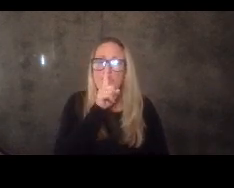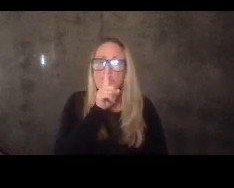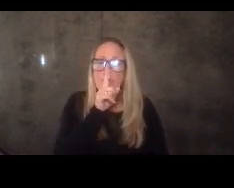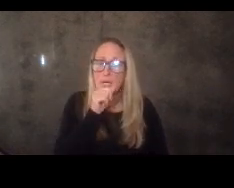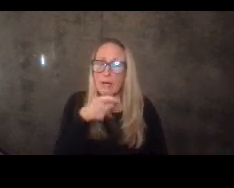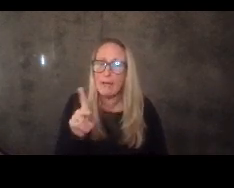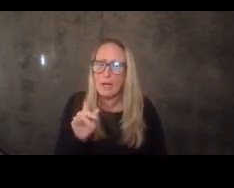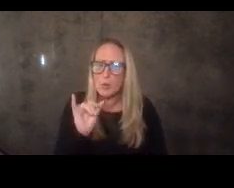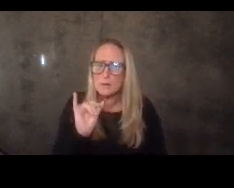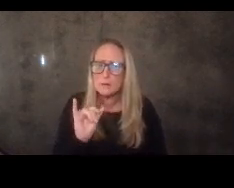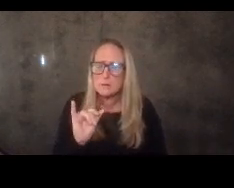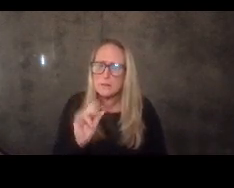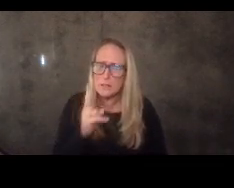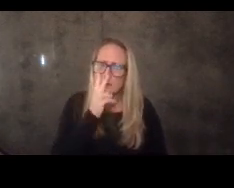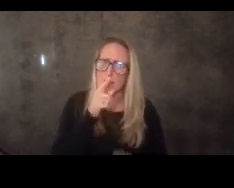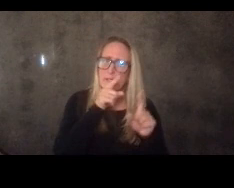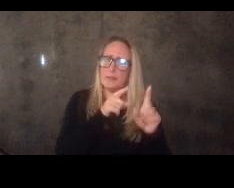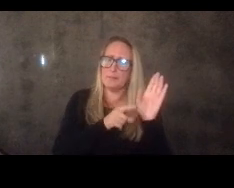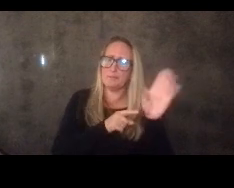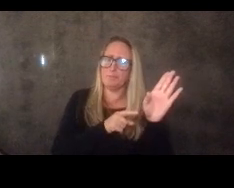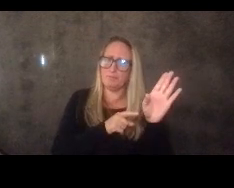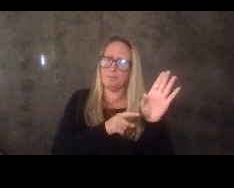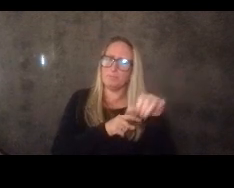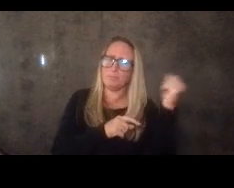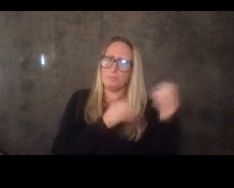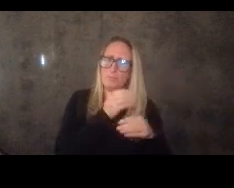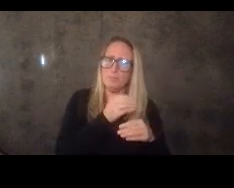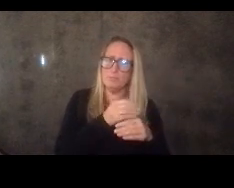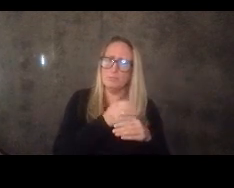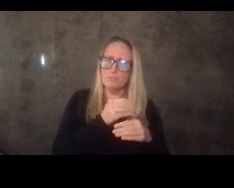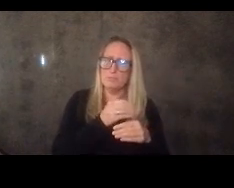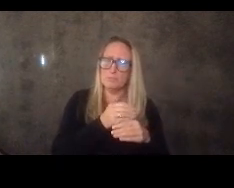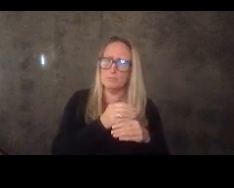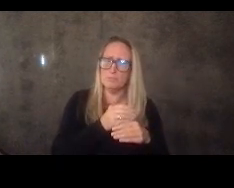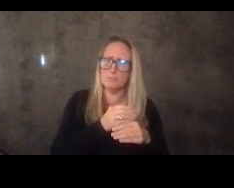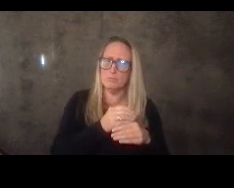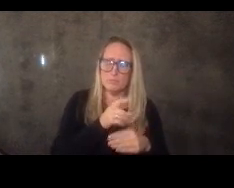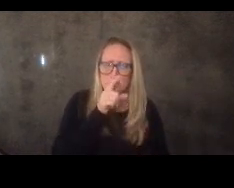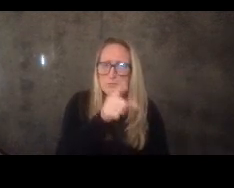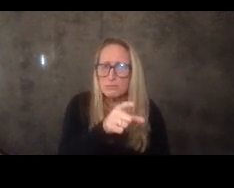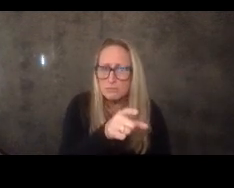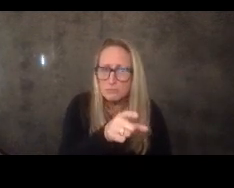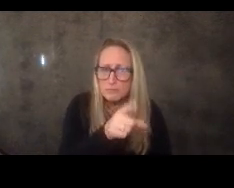I do see I have it here in my other window. So. This is my meeting window for